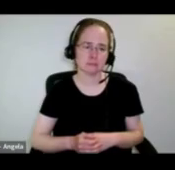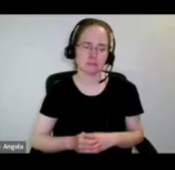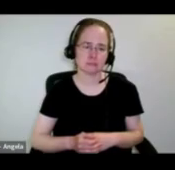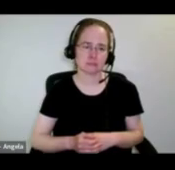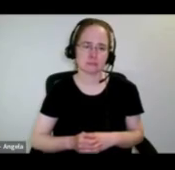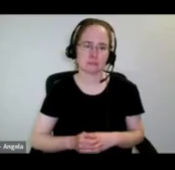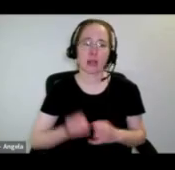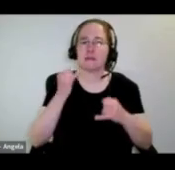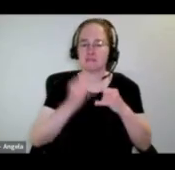David Watkins: Next slide, please.